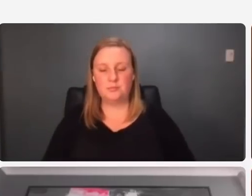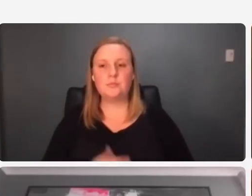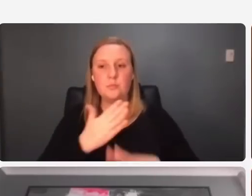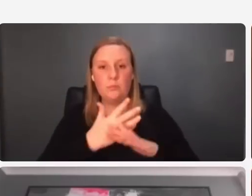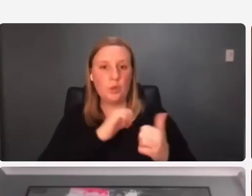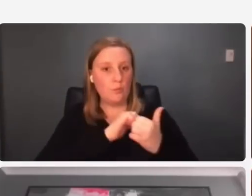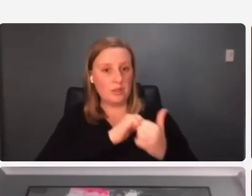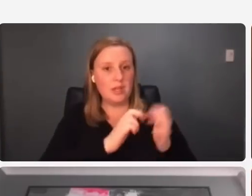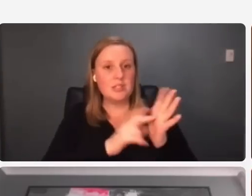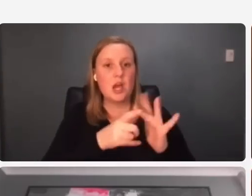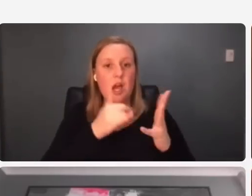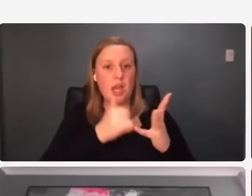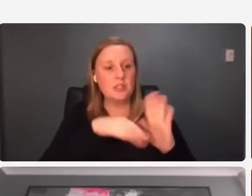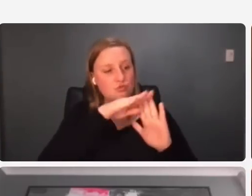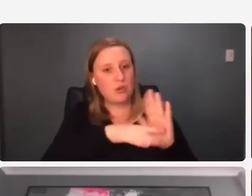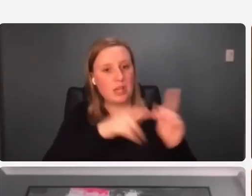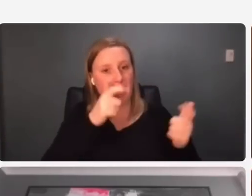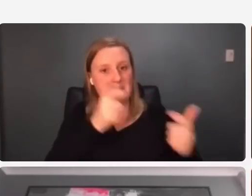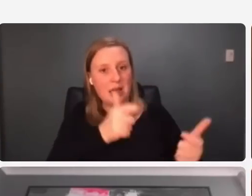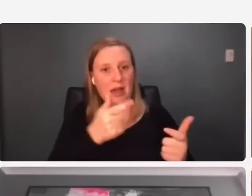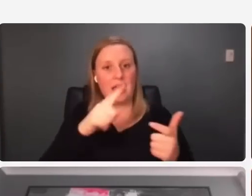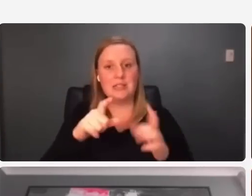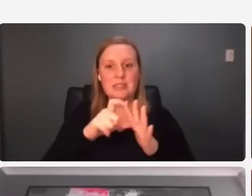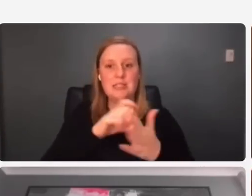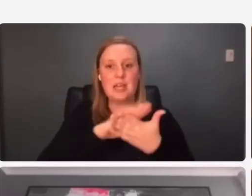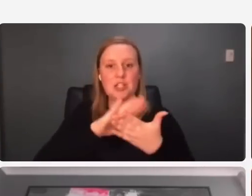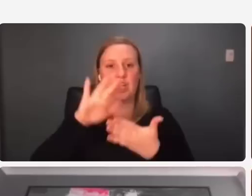regulator and DSS colleagues about how to progress that.